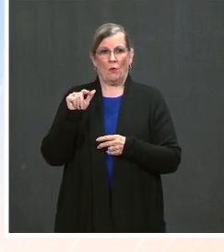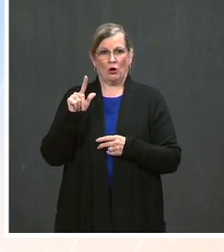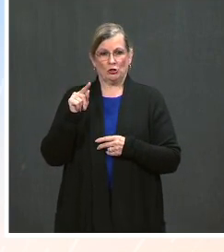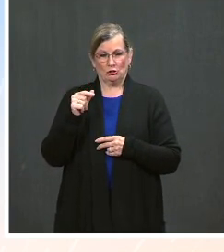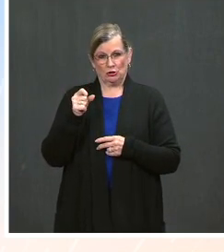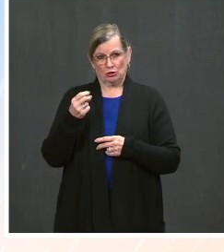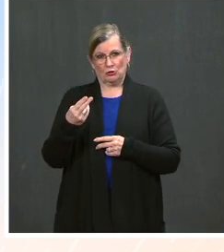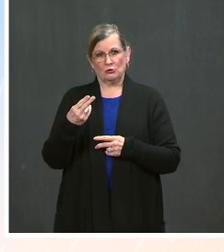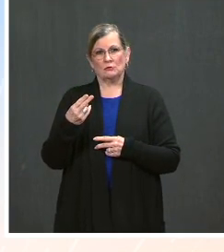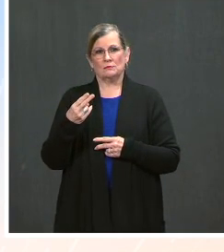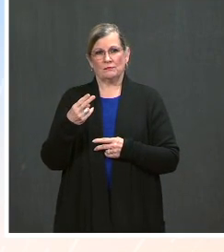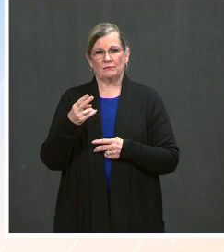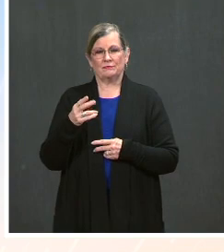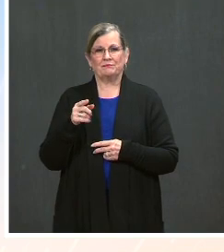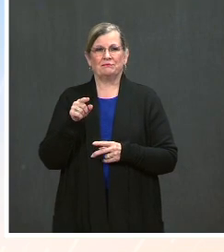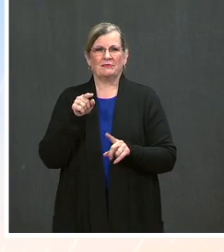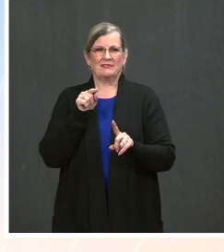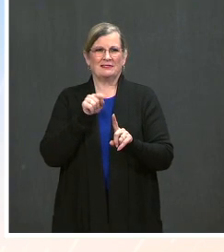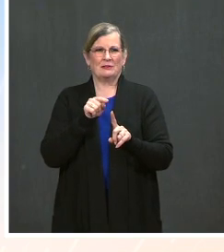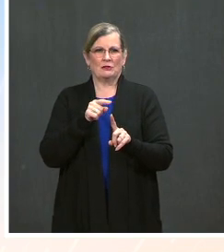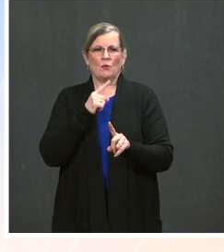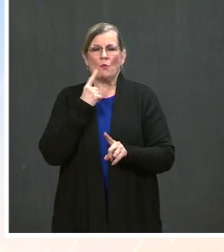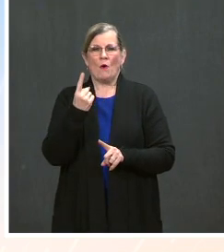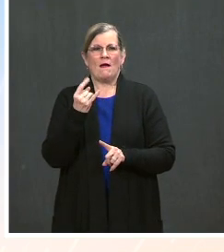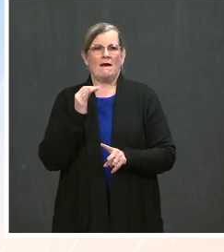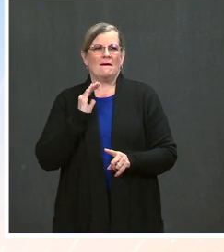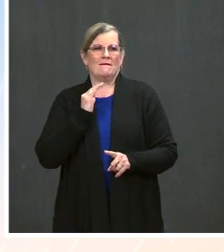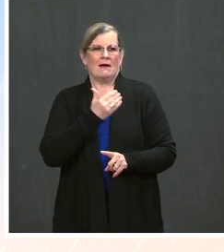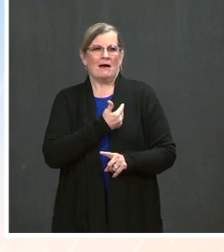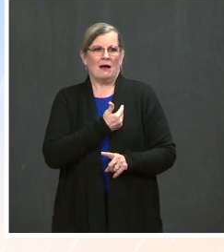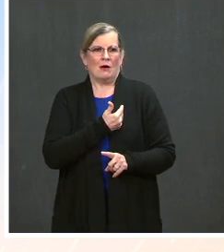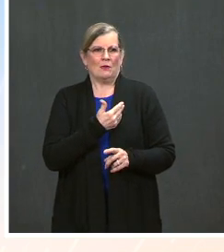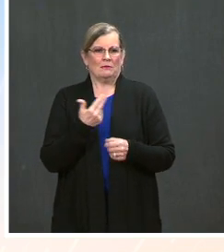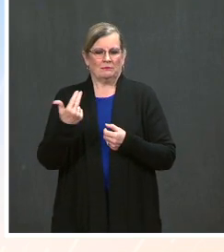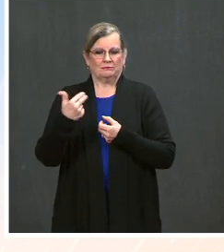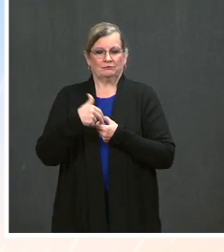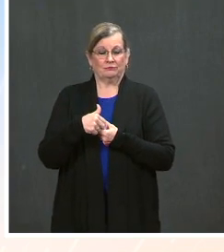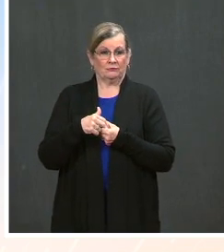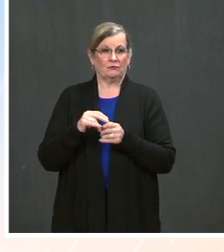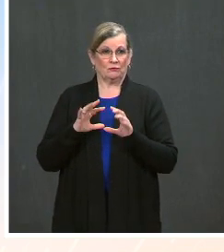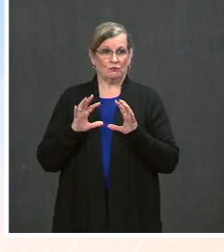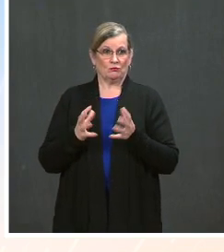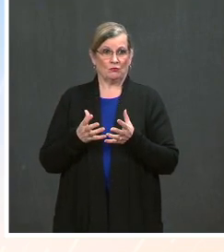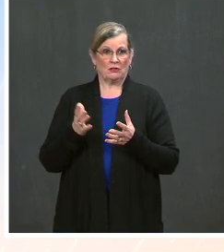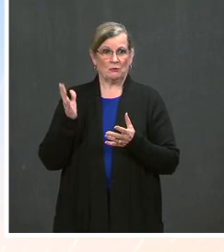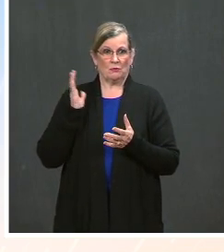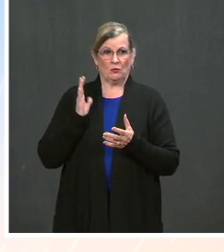for the last seven years. While mayor, he led the creation of close to 140,000 jobs,